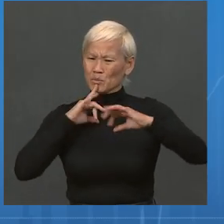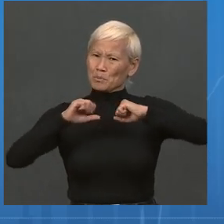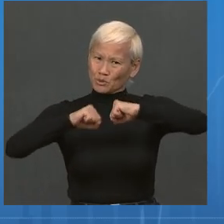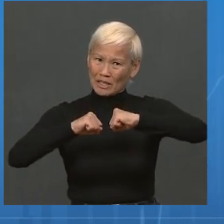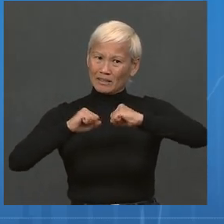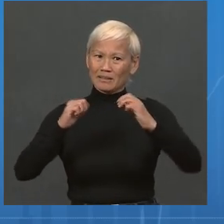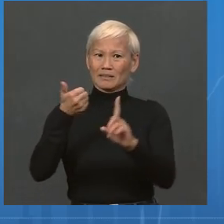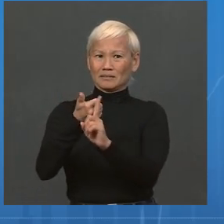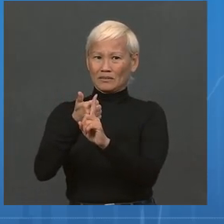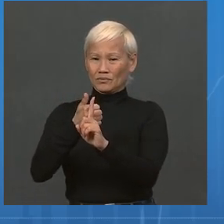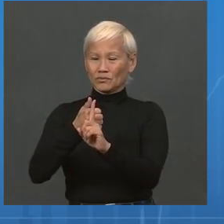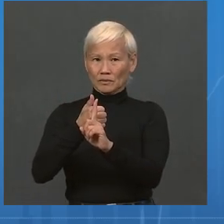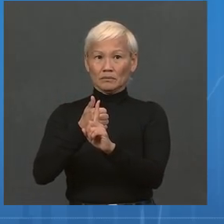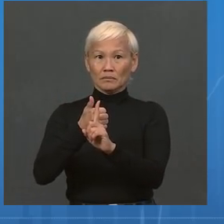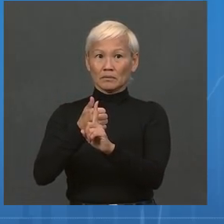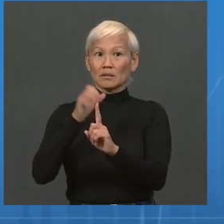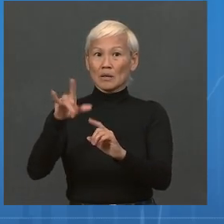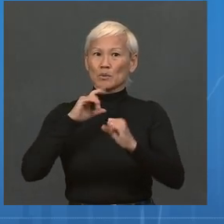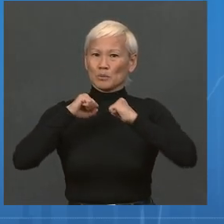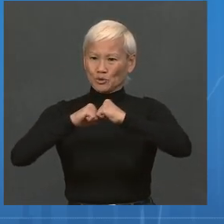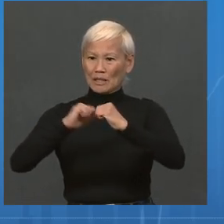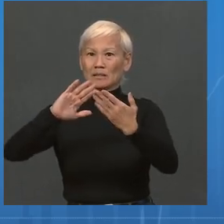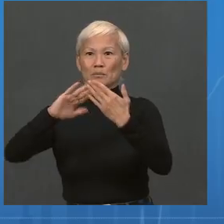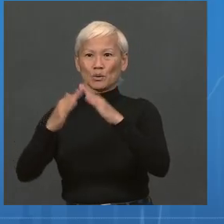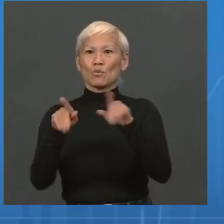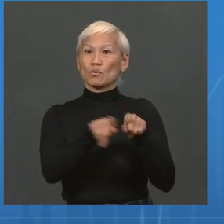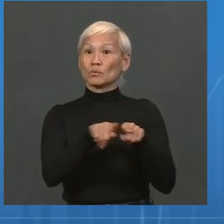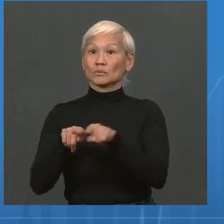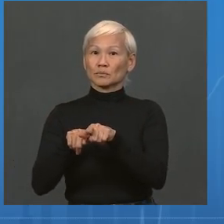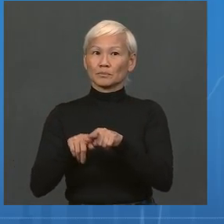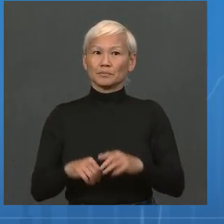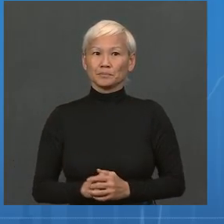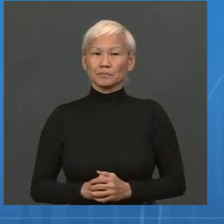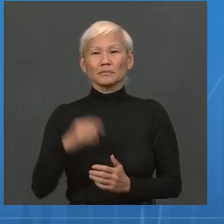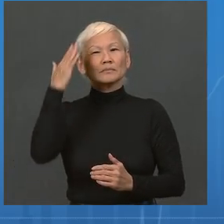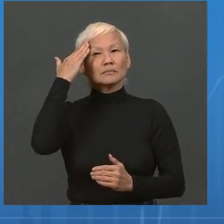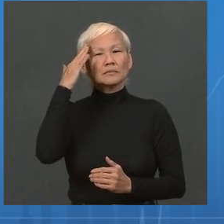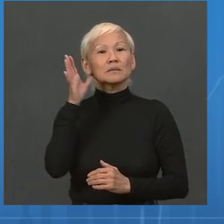With this new recommendation, I know parents have questions. As a parent myself,